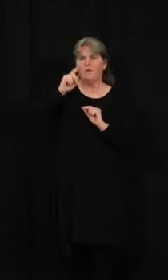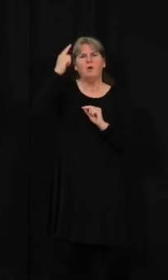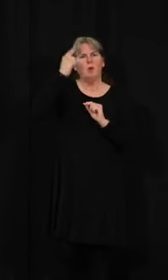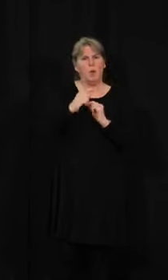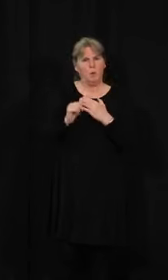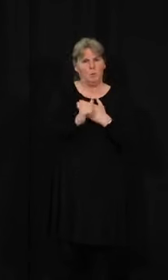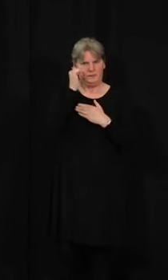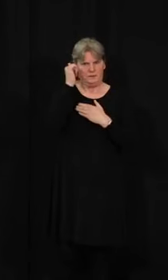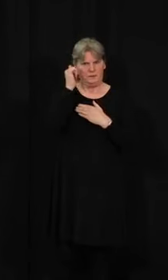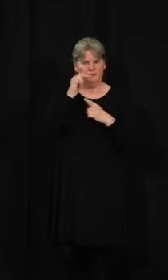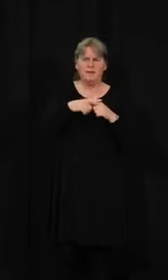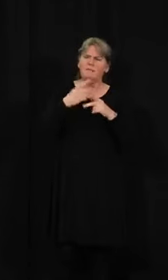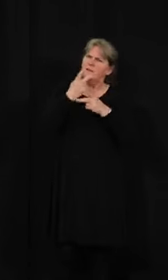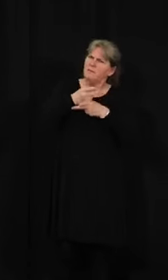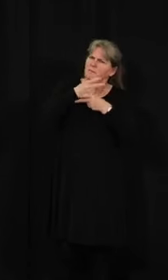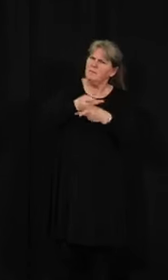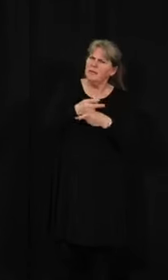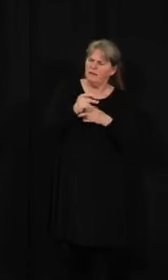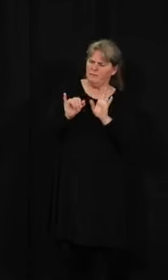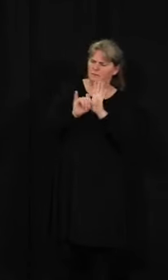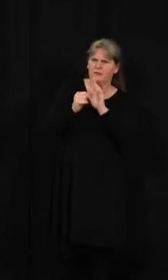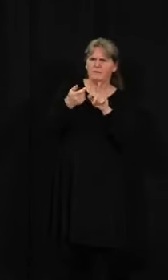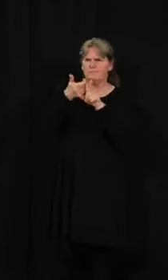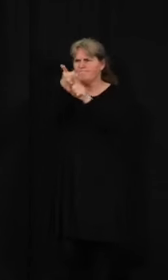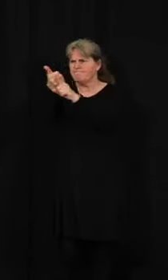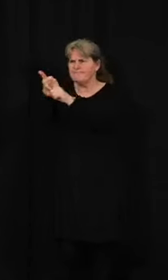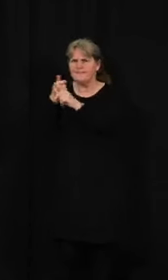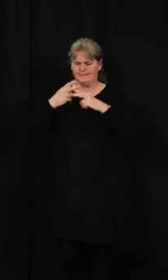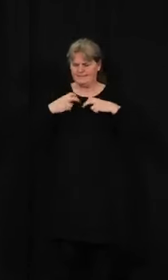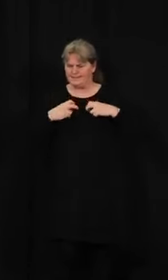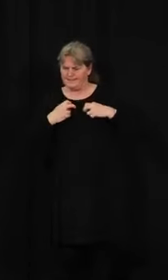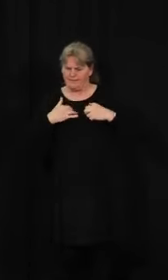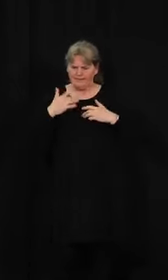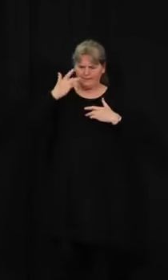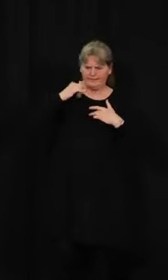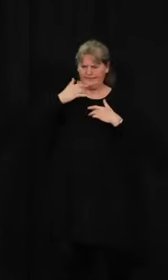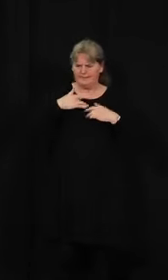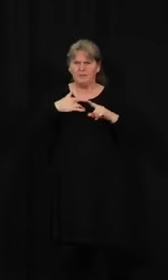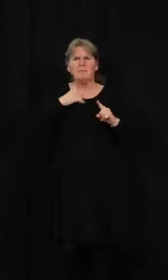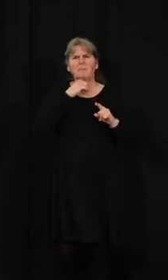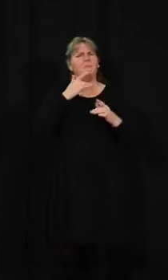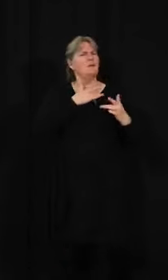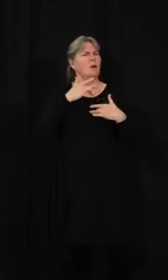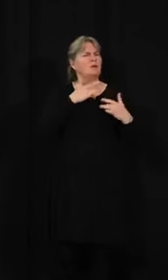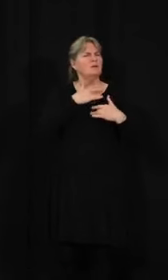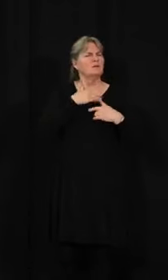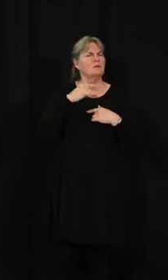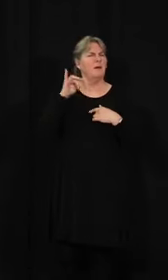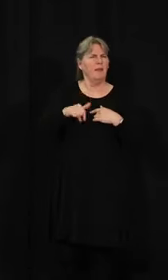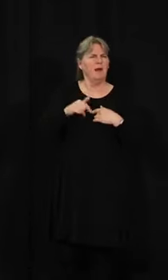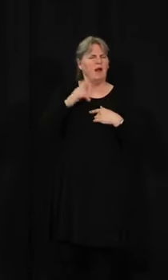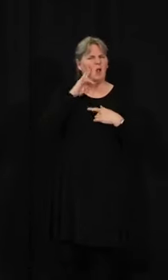We are widening the net, being extra careful to pick up any signals. So I'm not particularly worried about symptoms that are